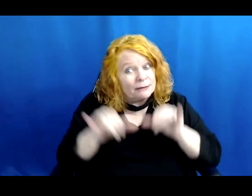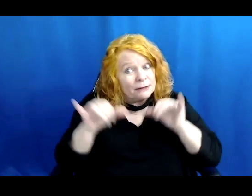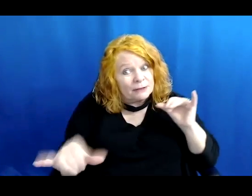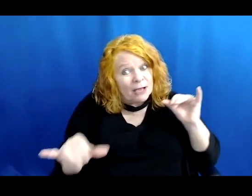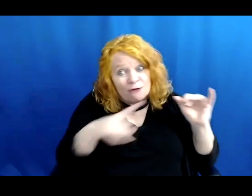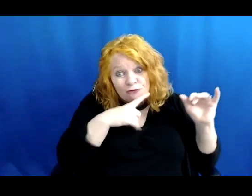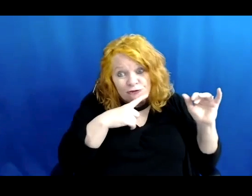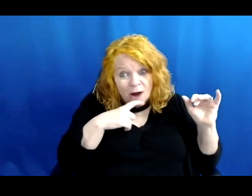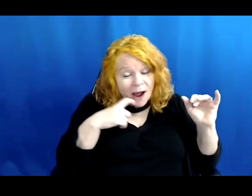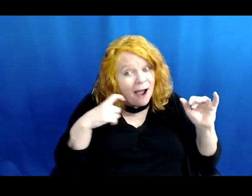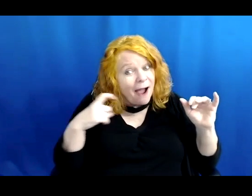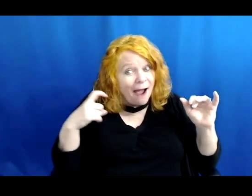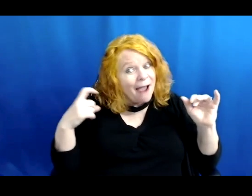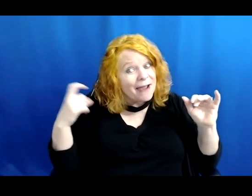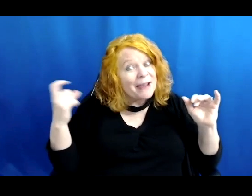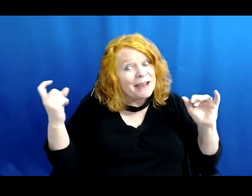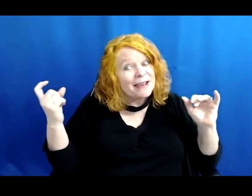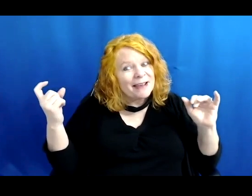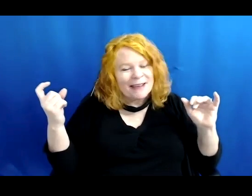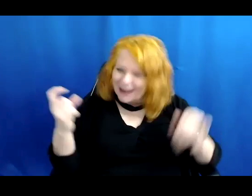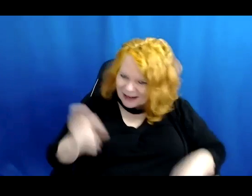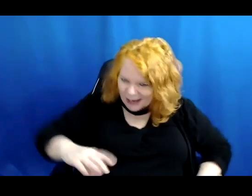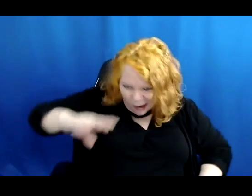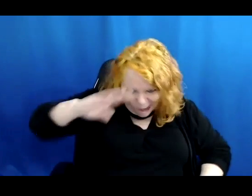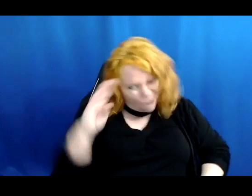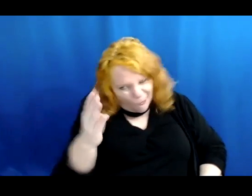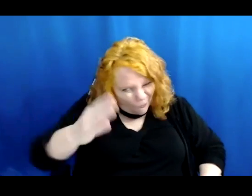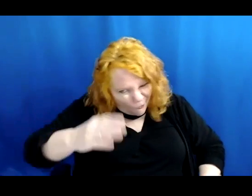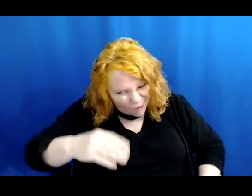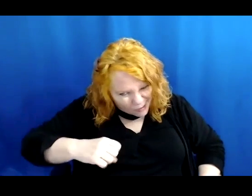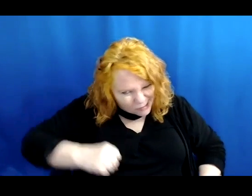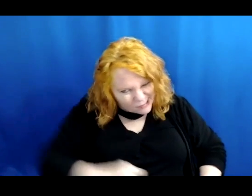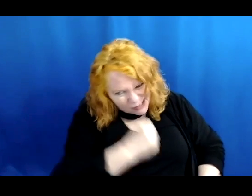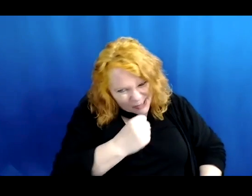dry. >> “Ahoy me hearties.”